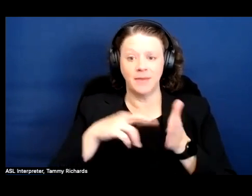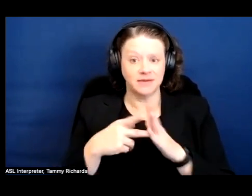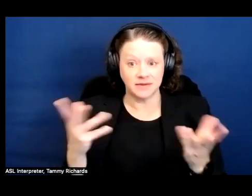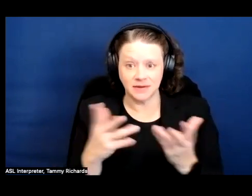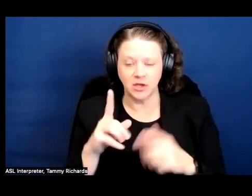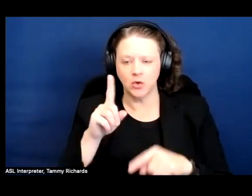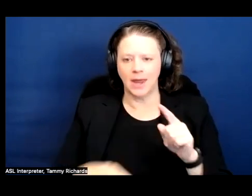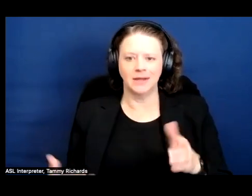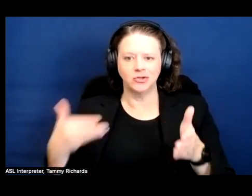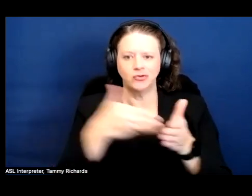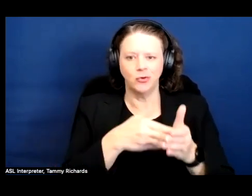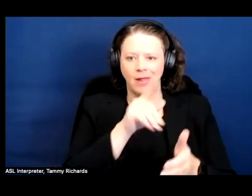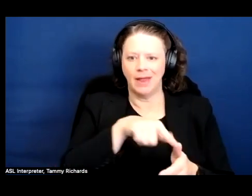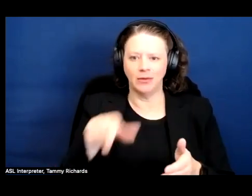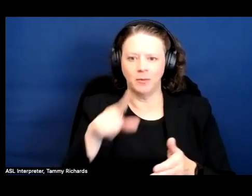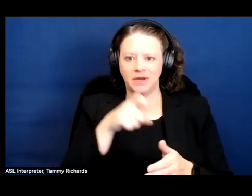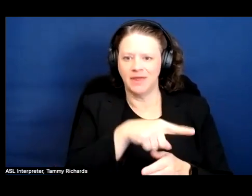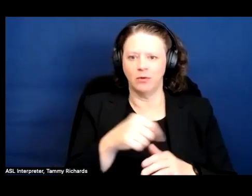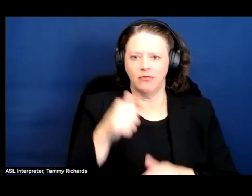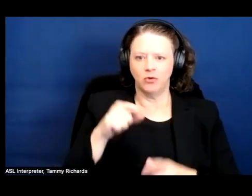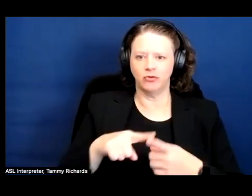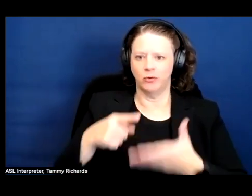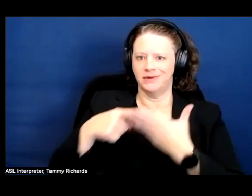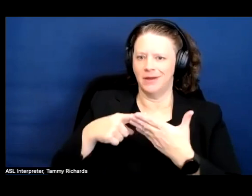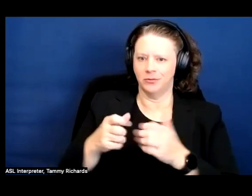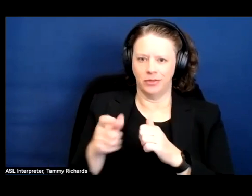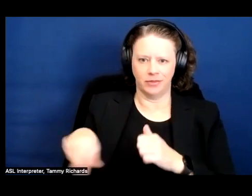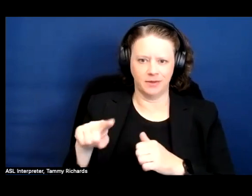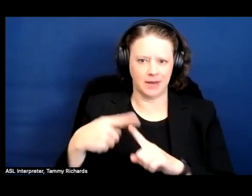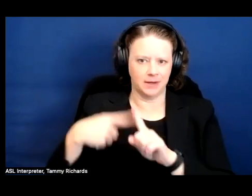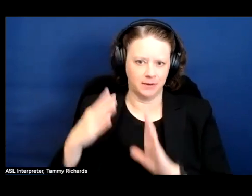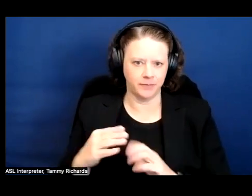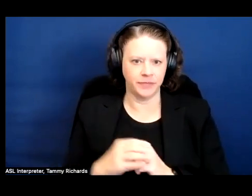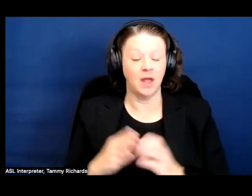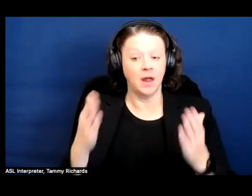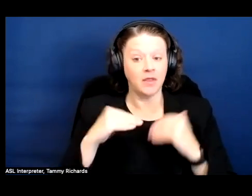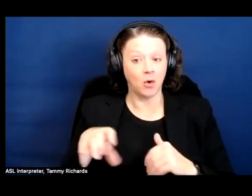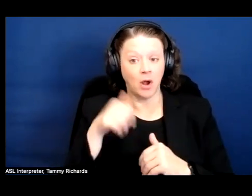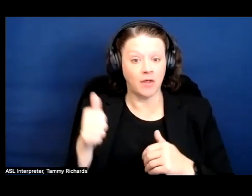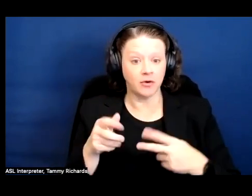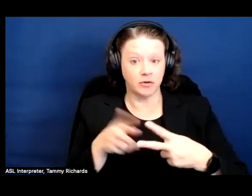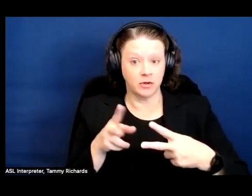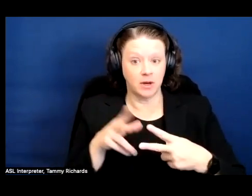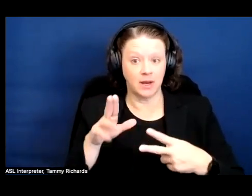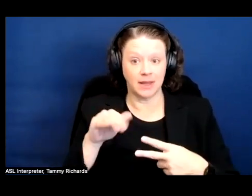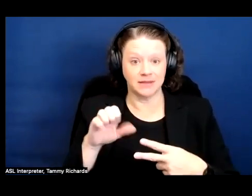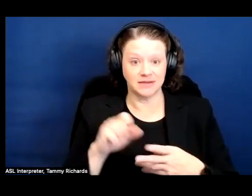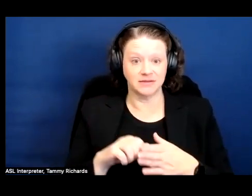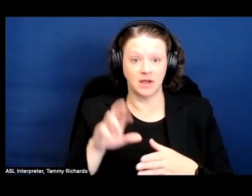Landlord tells Bernie that the apartment building is a "no dogs" building, but agrees to allow one of the assistance dogs as an accommodation.